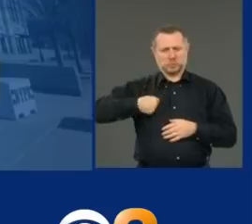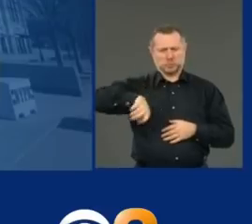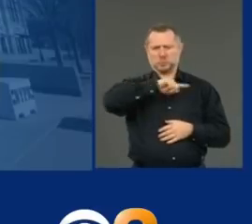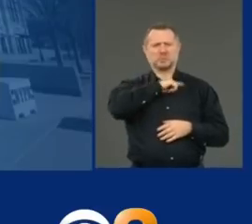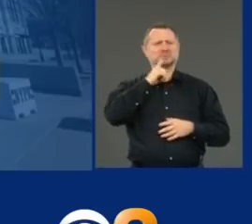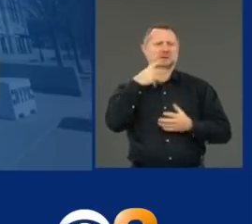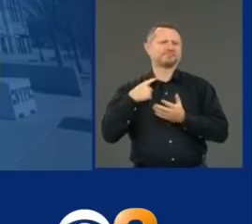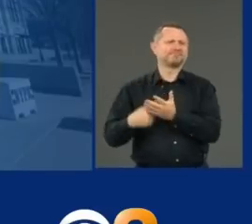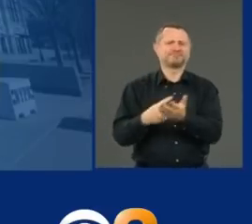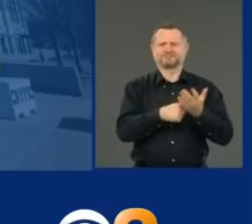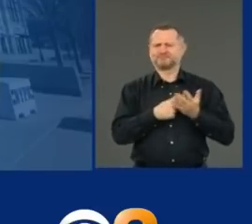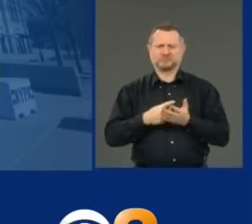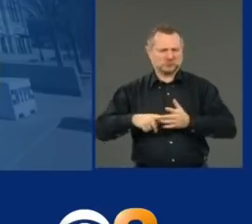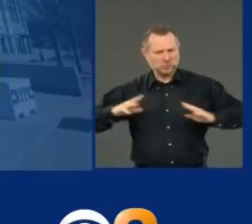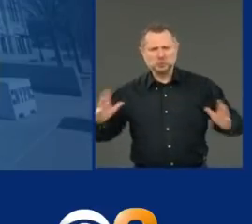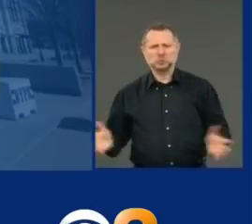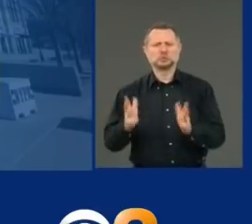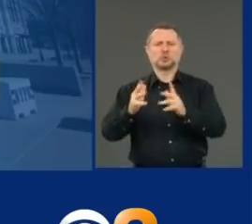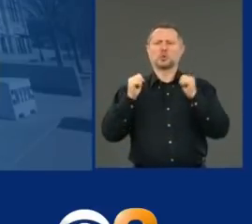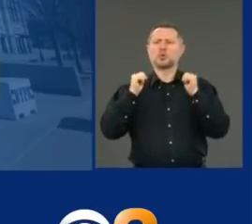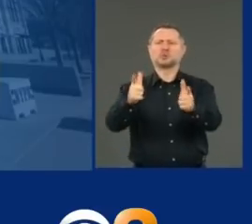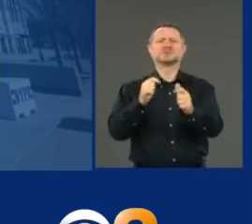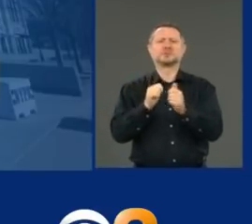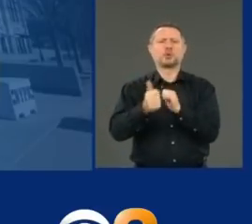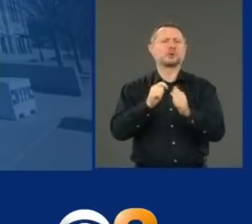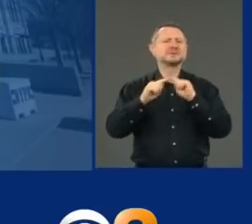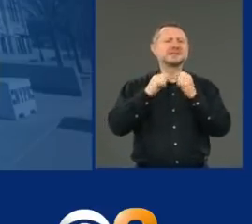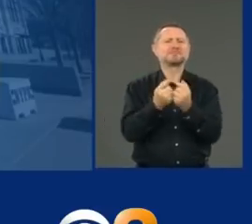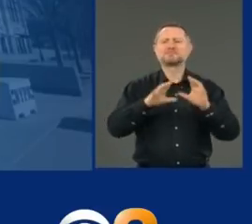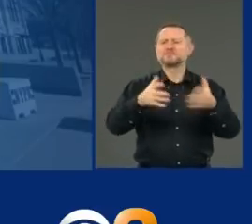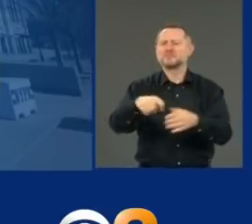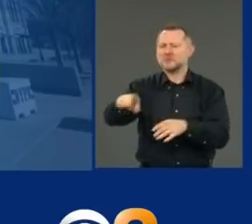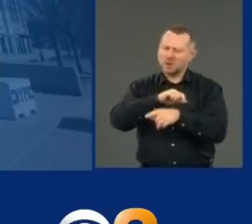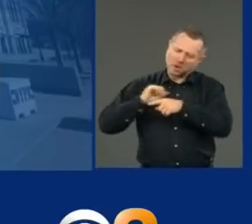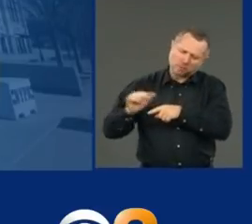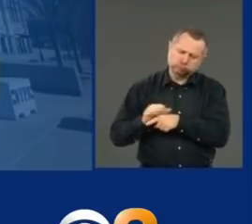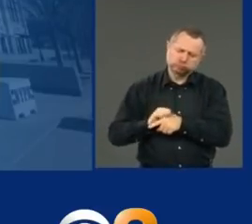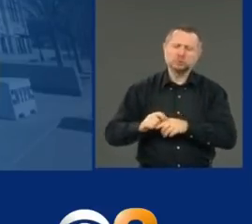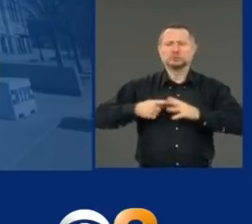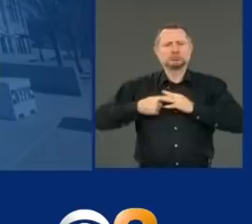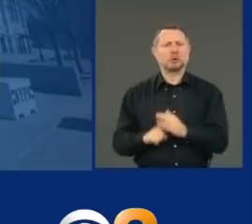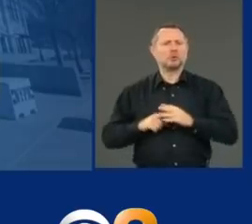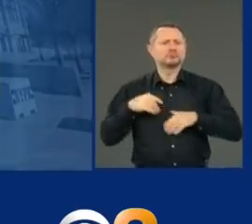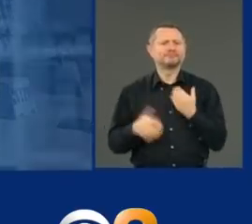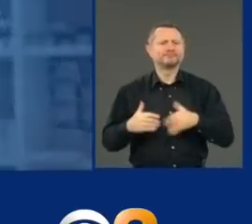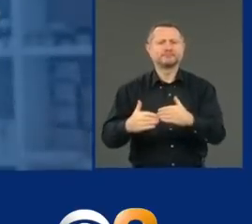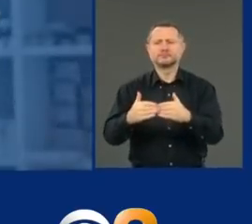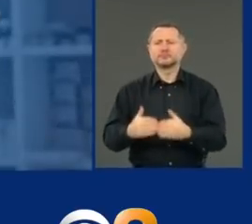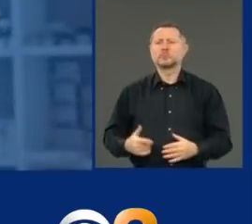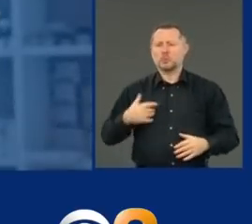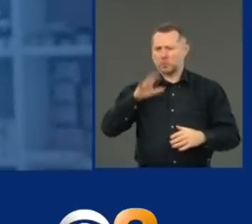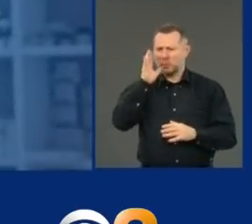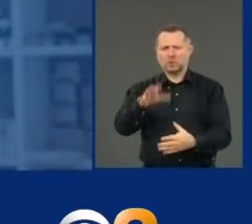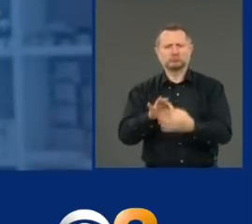GIVES PEOPLE SOMETHING TO DO AND IT'S A RETURN TO NORMALCY. SO, WE ARE WORKING AND